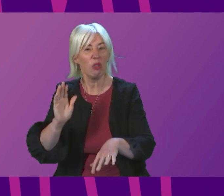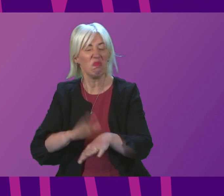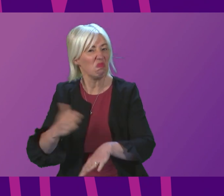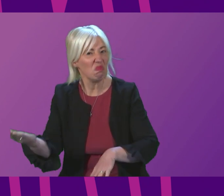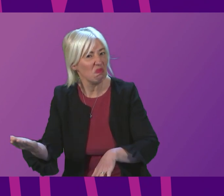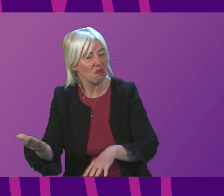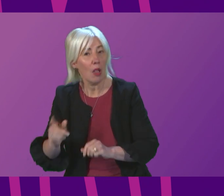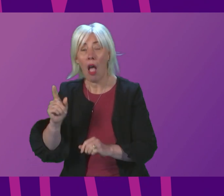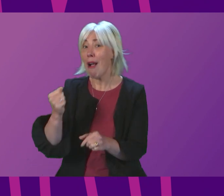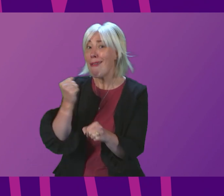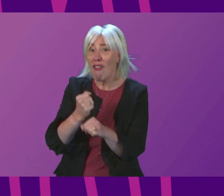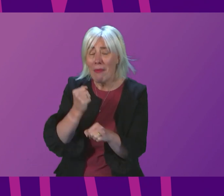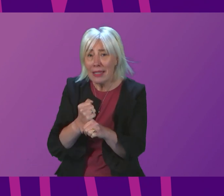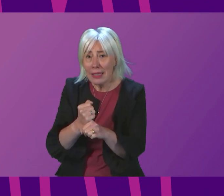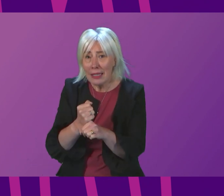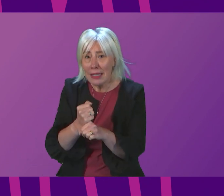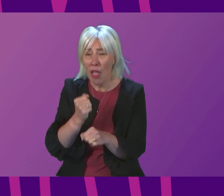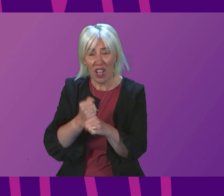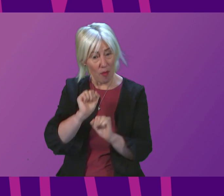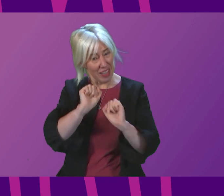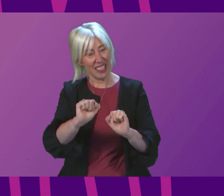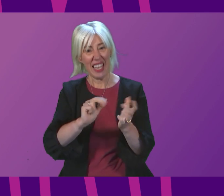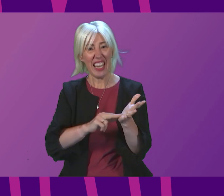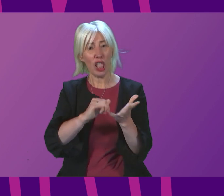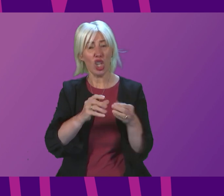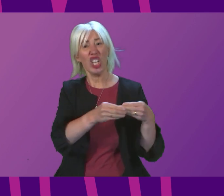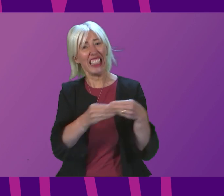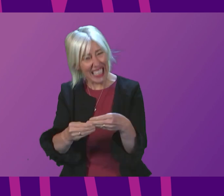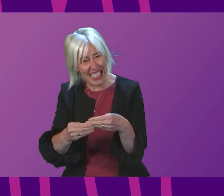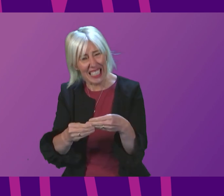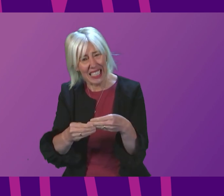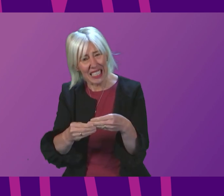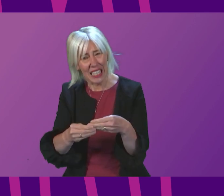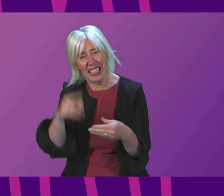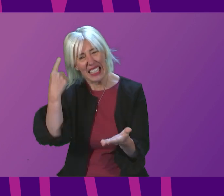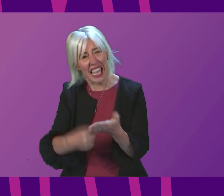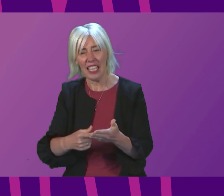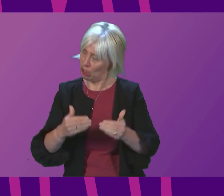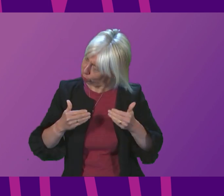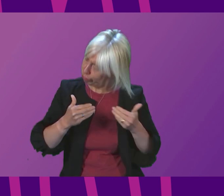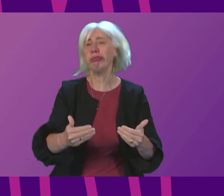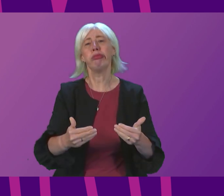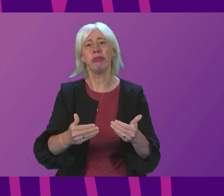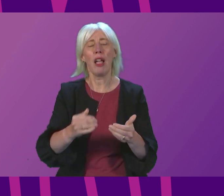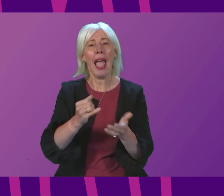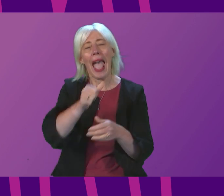The Government that she leads willingly decided to charge ahead, against expert advice.